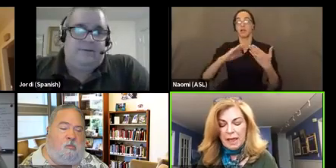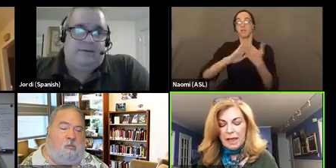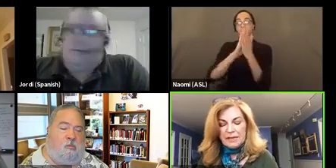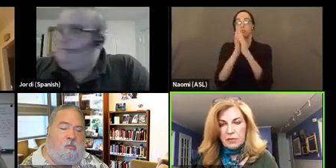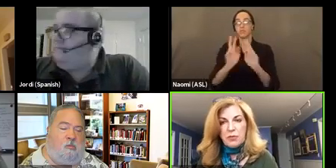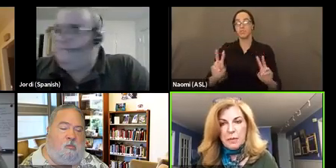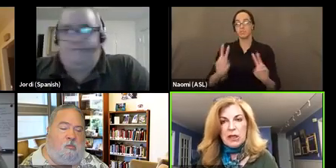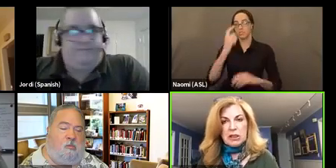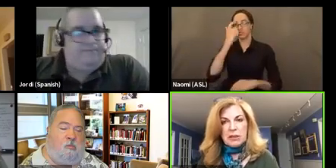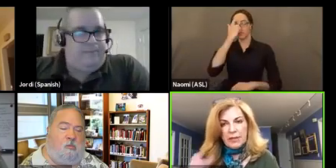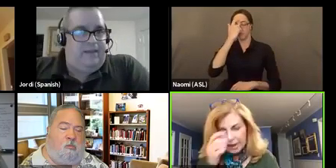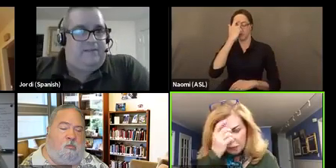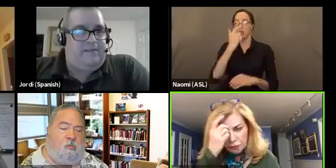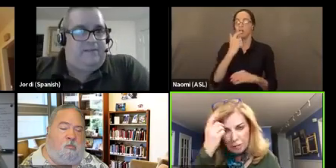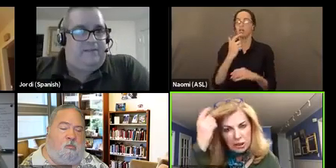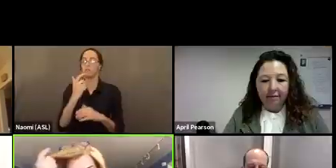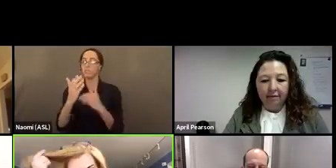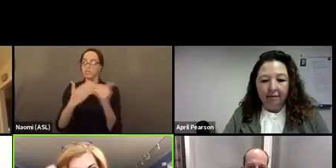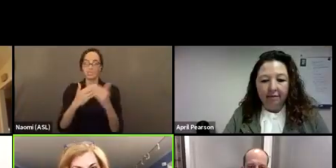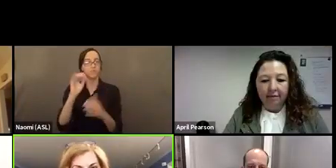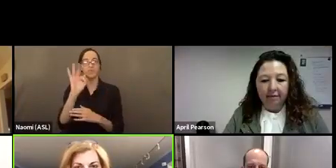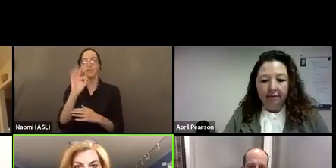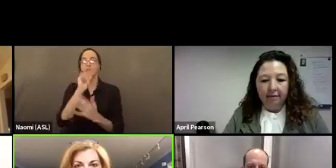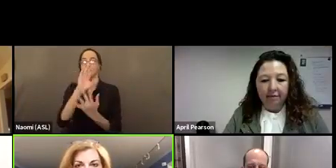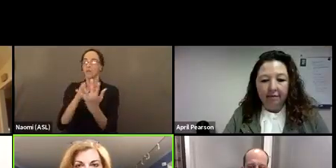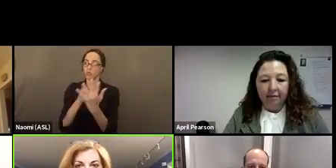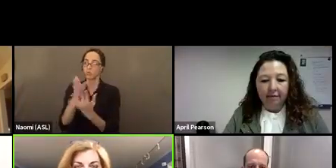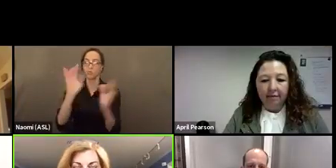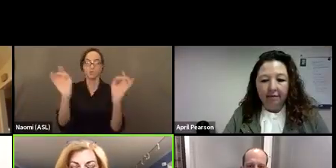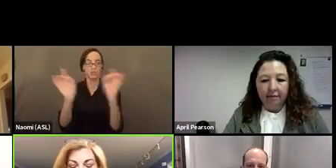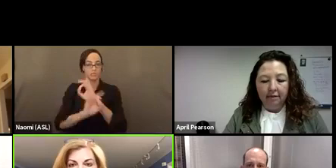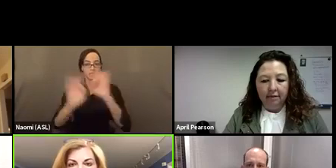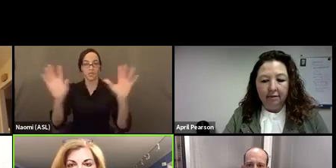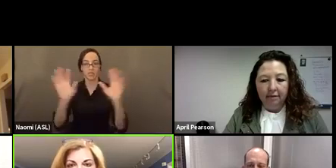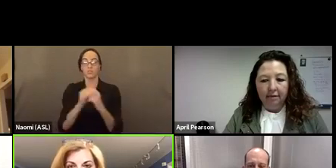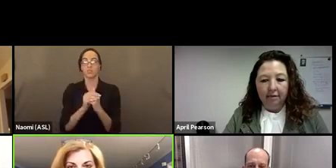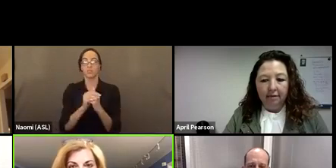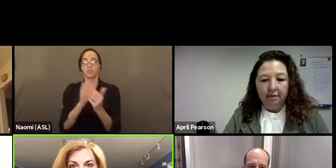it's information and that information is power and that's what we're about tonight we want to